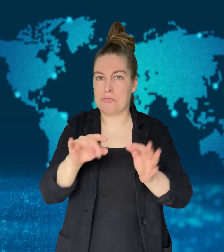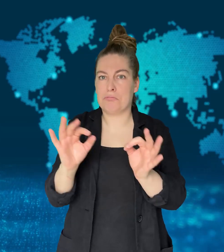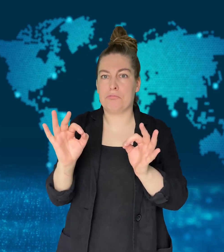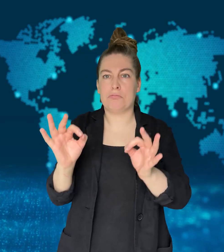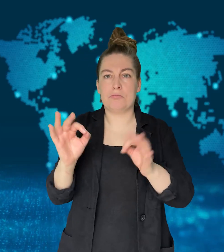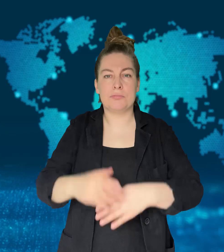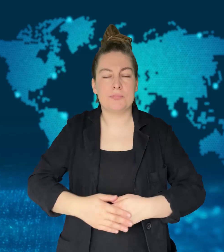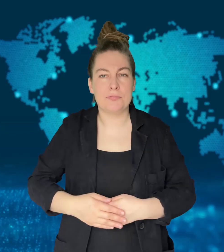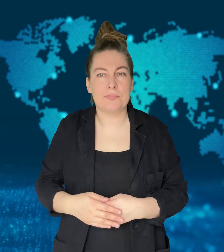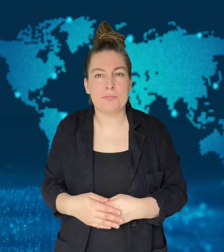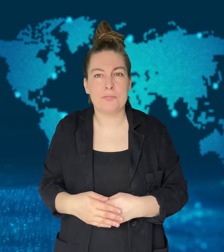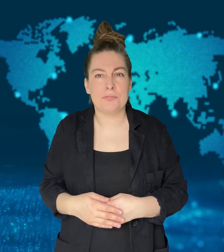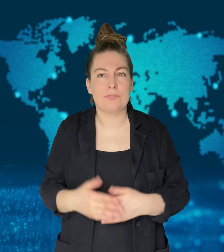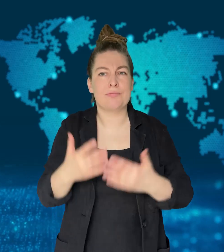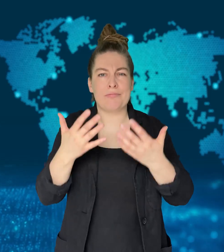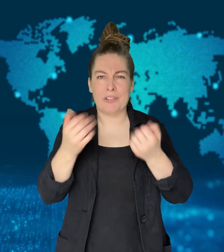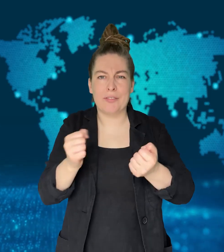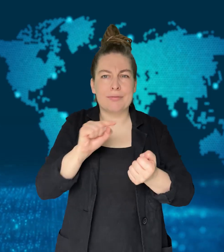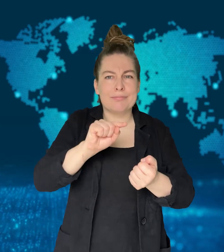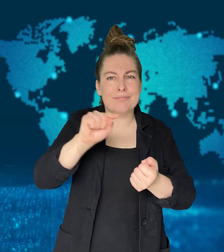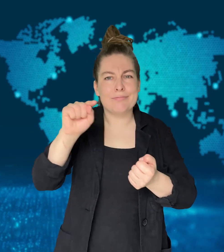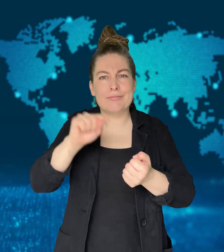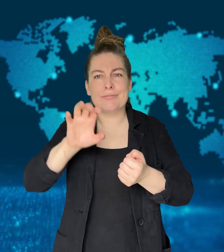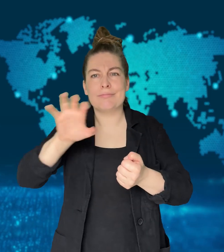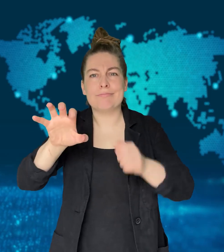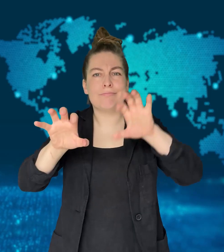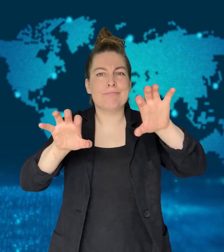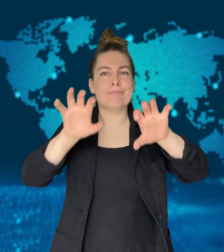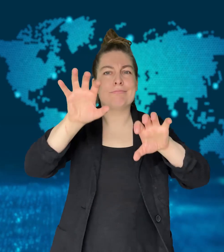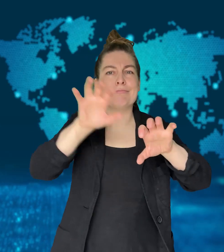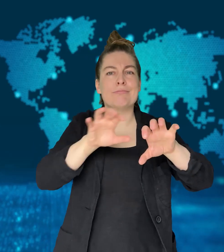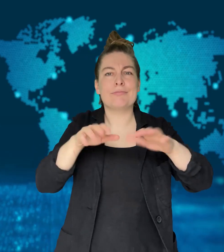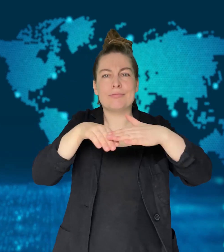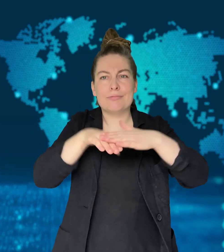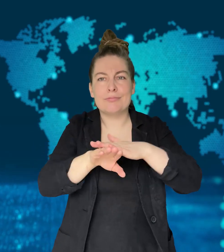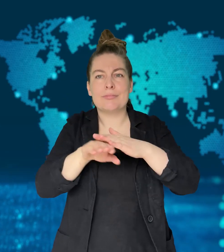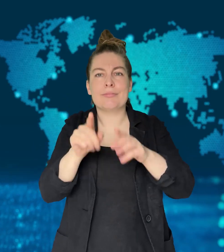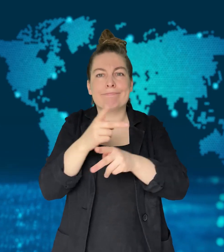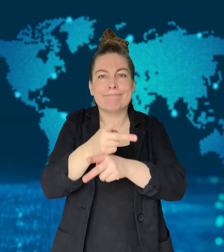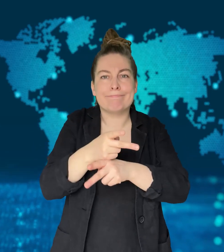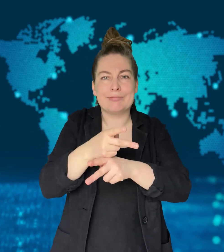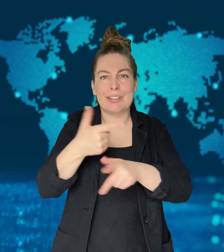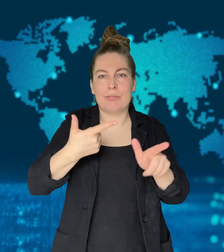in the attack have been dismantled.